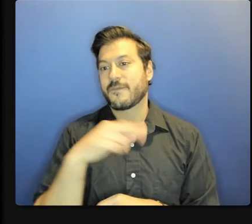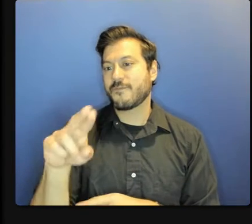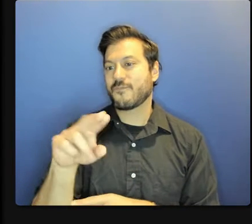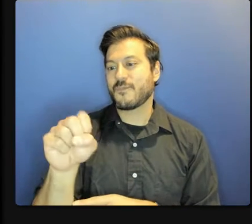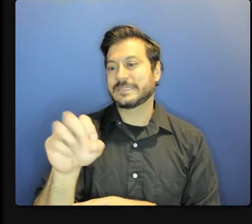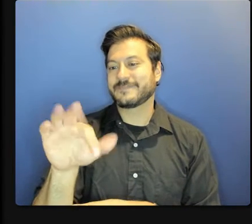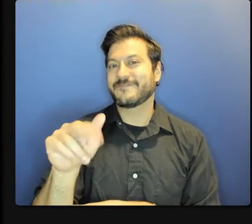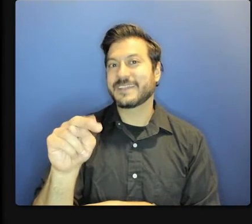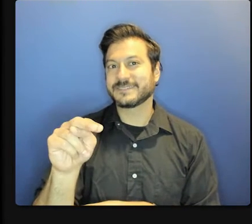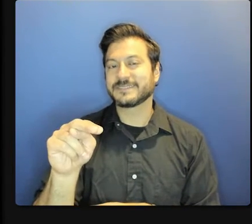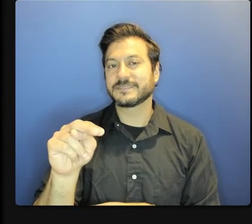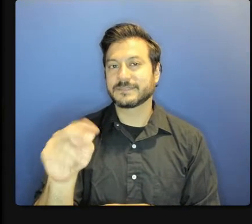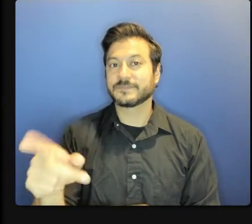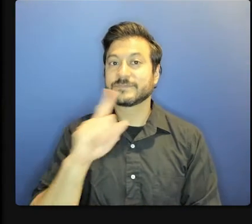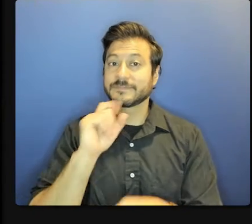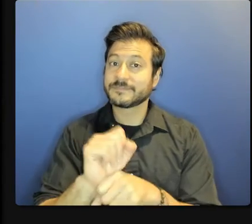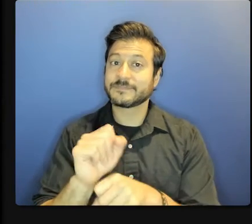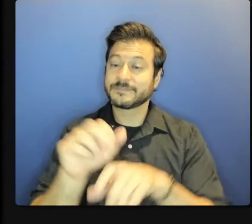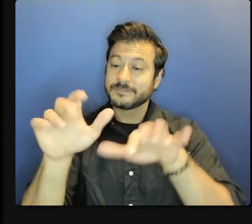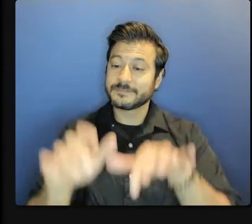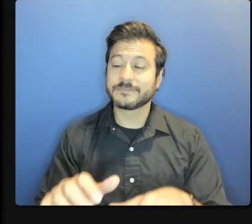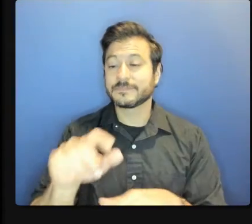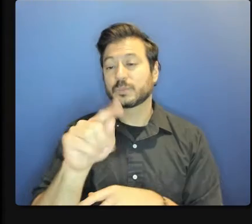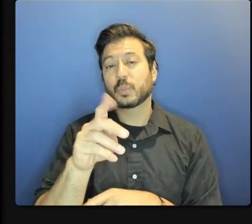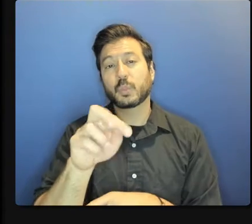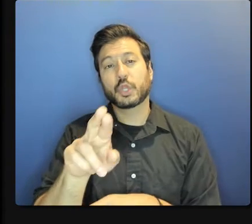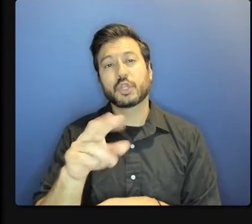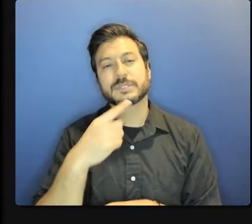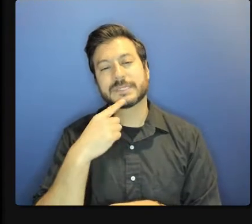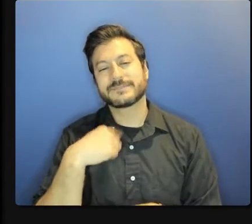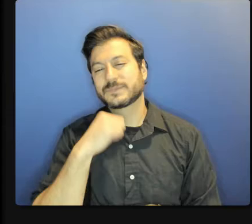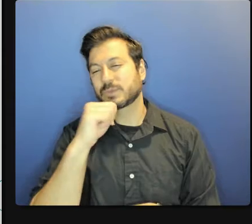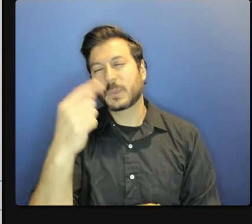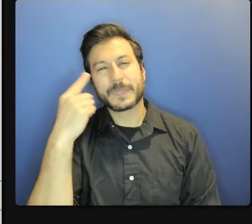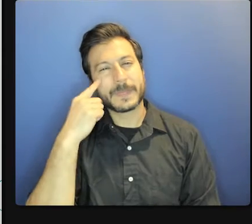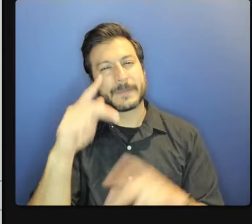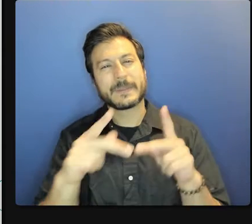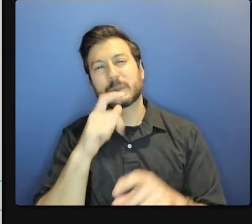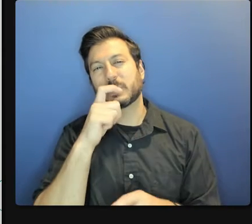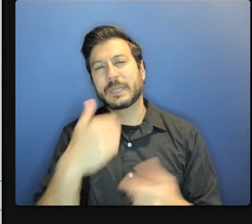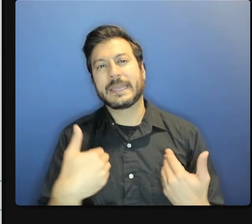One of our US fans actually wrote a Twitter post that said "I really don't think that people